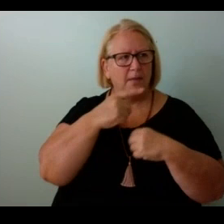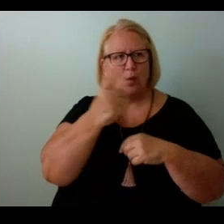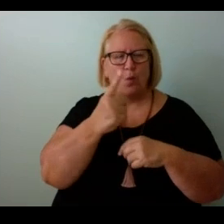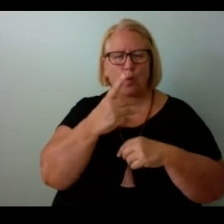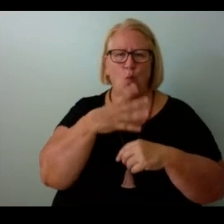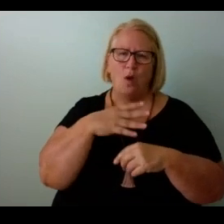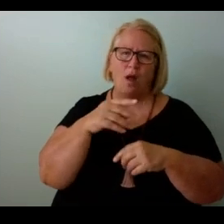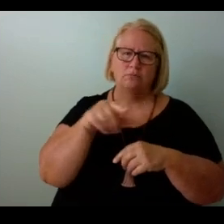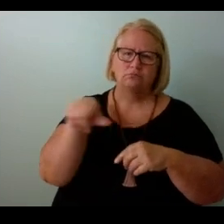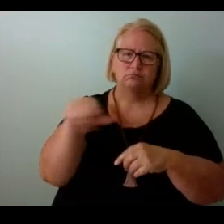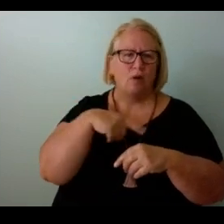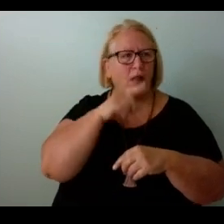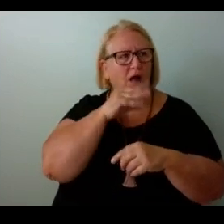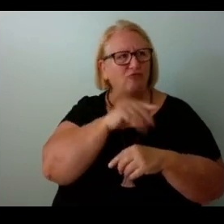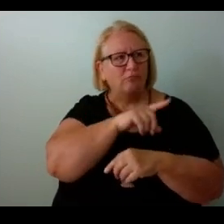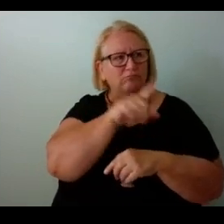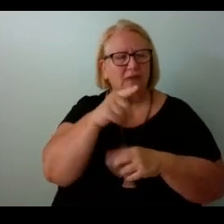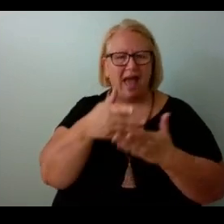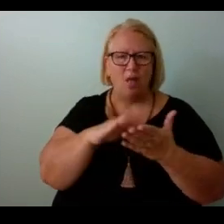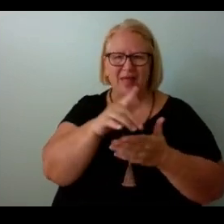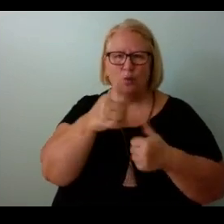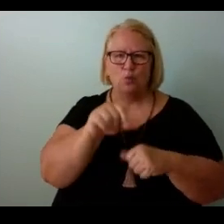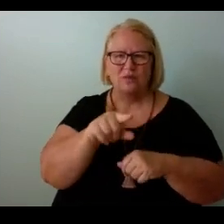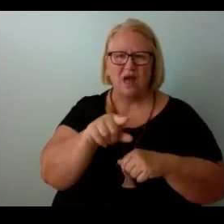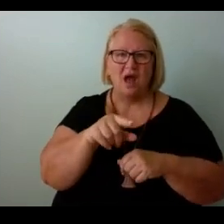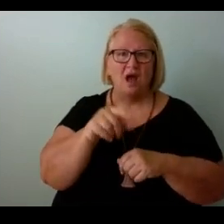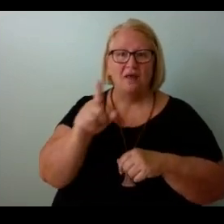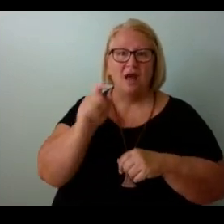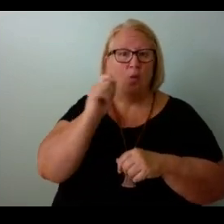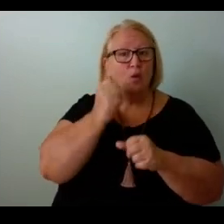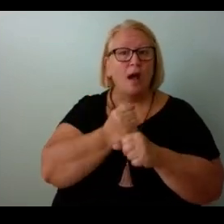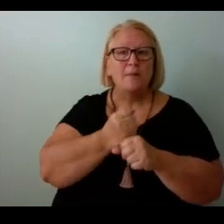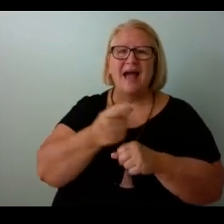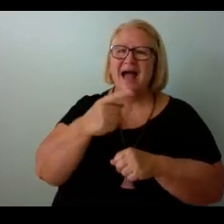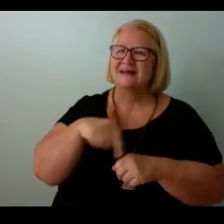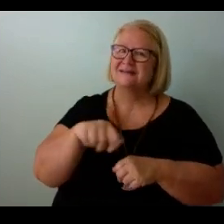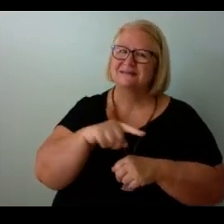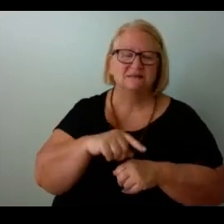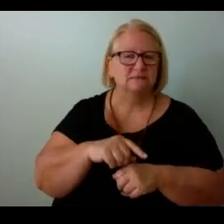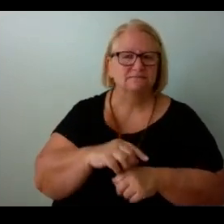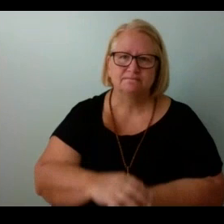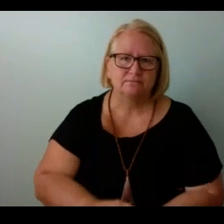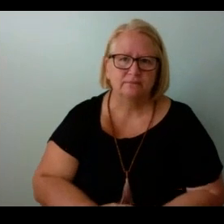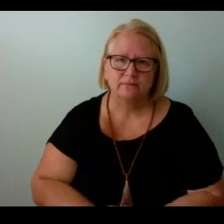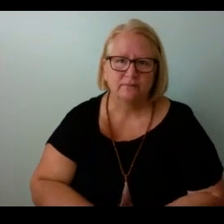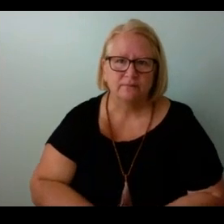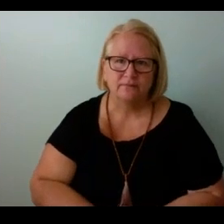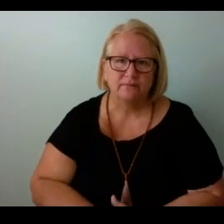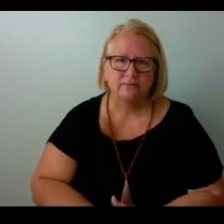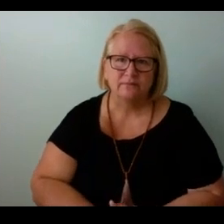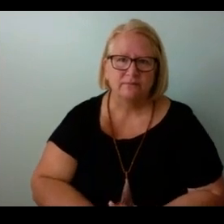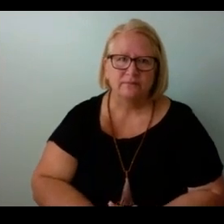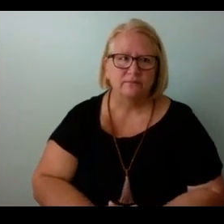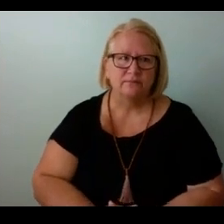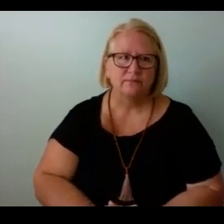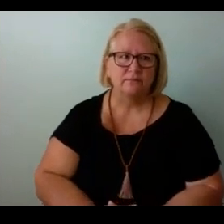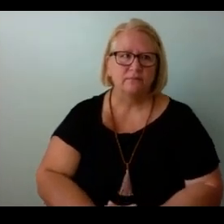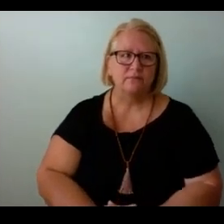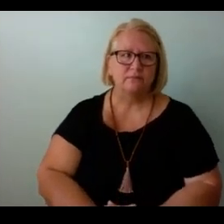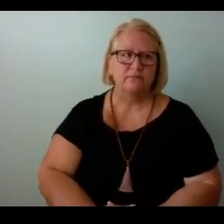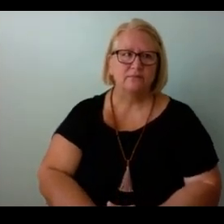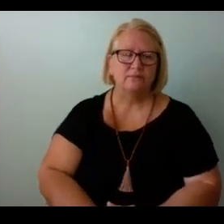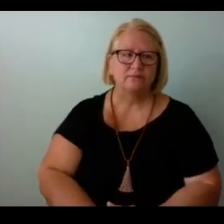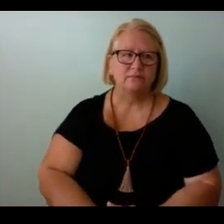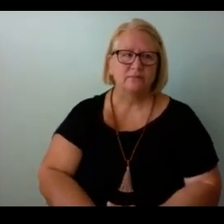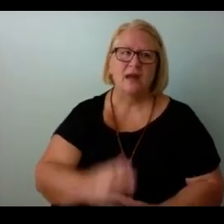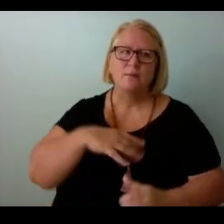It would make us even more likely...about the use because it's just inappropriate.